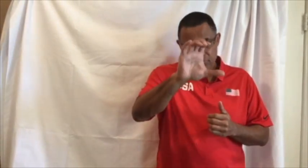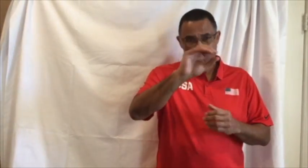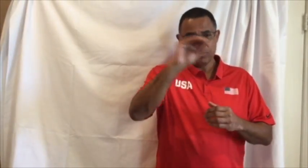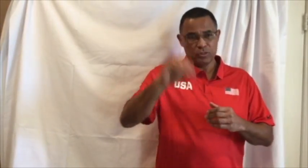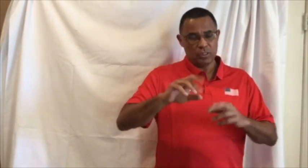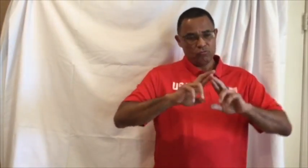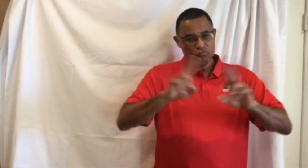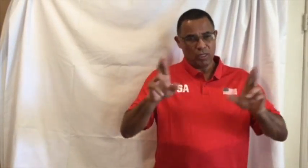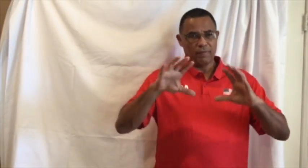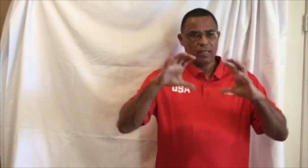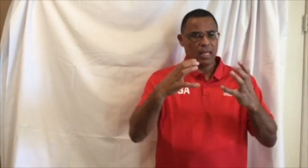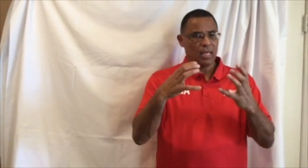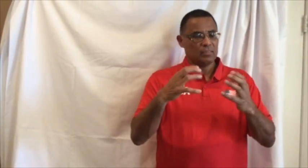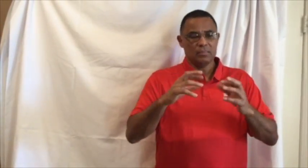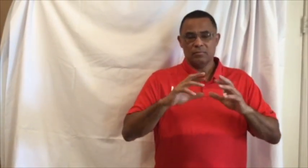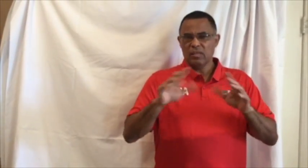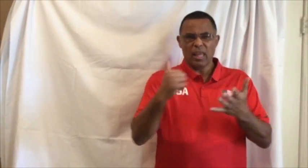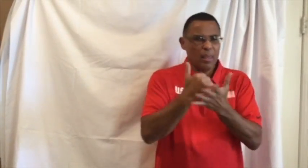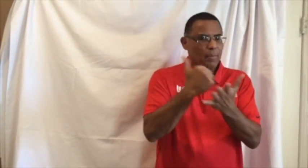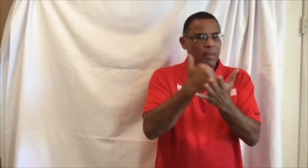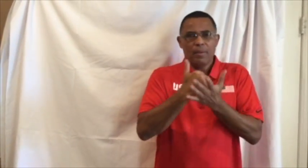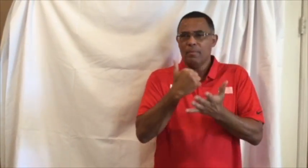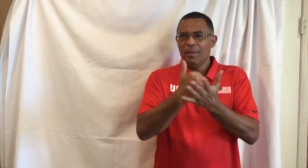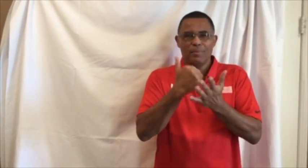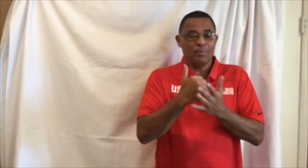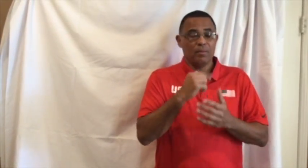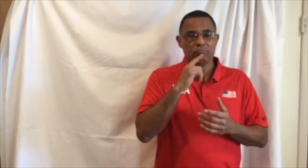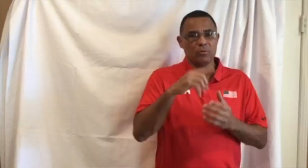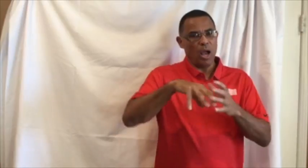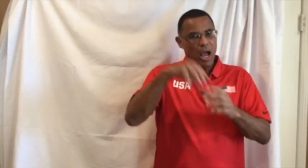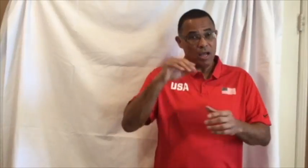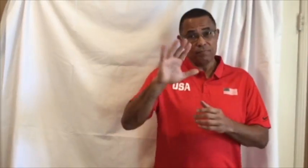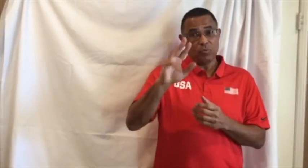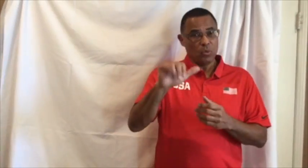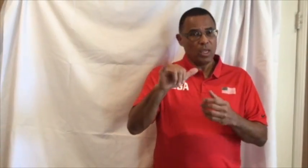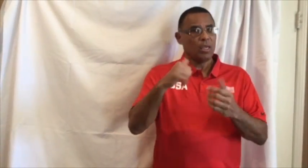every single day we see this student ready at 100%, they go